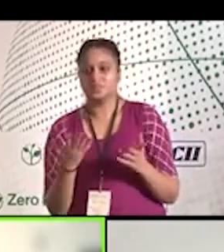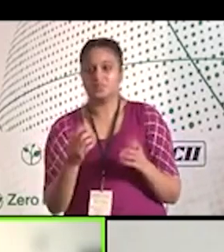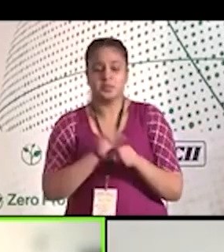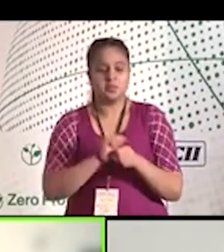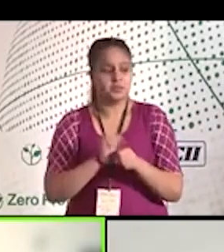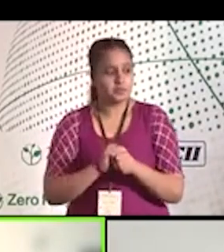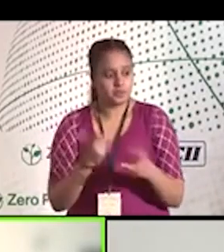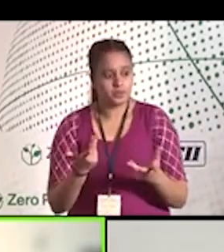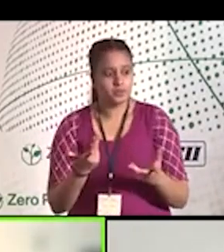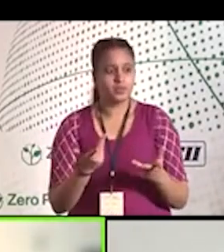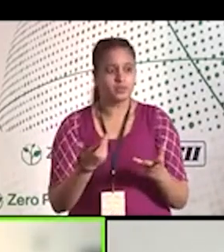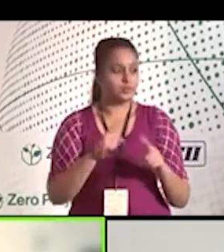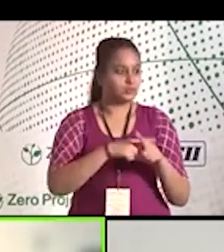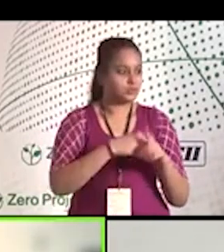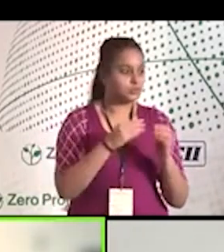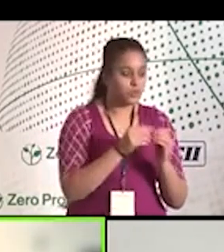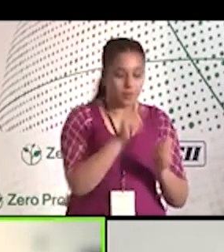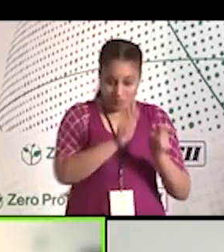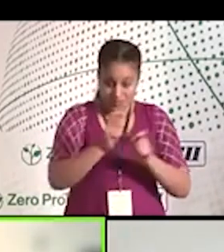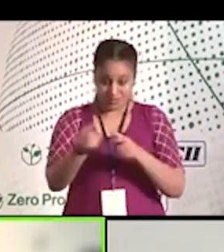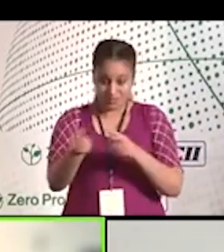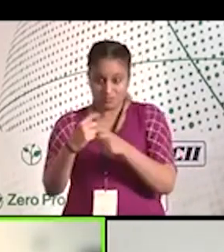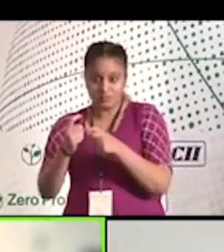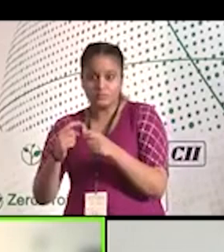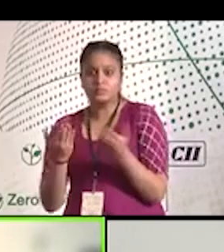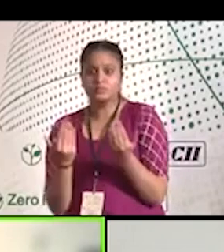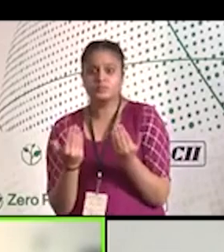employers with the candidates